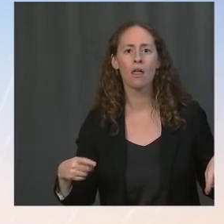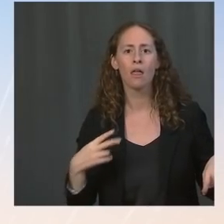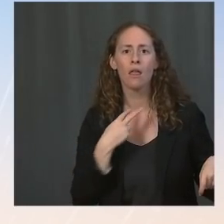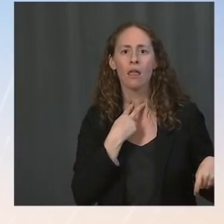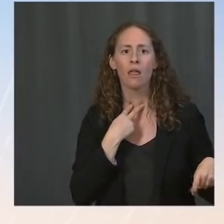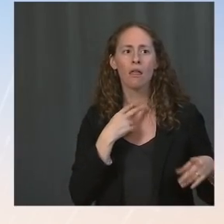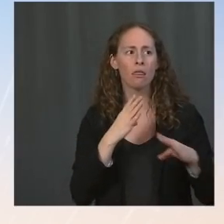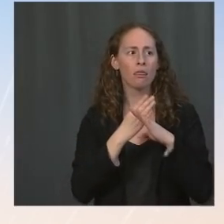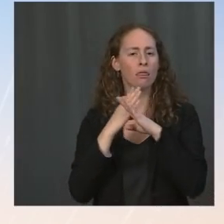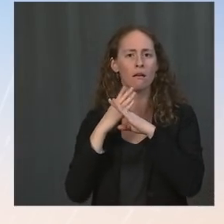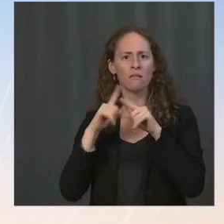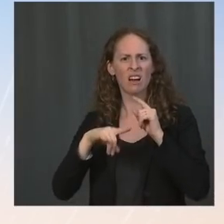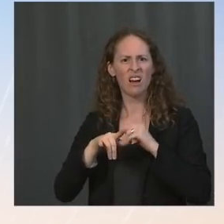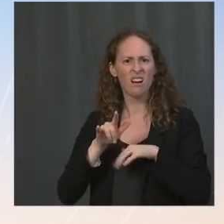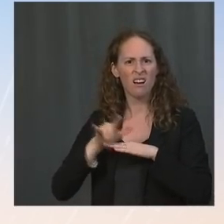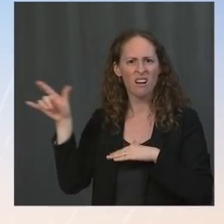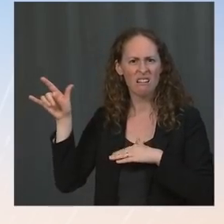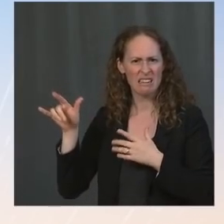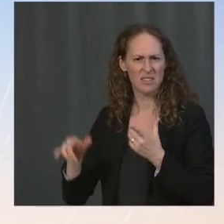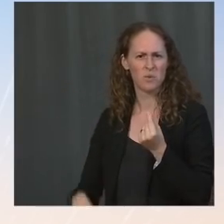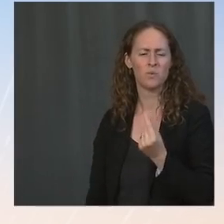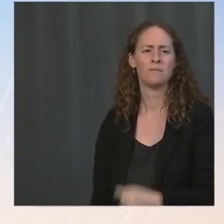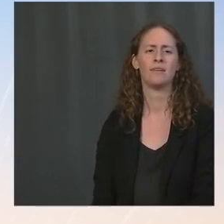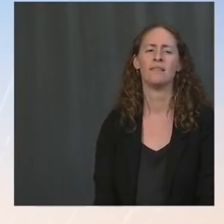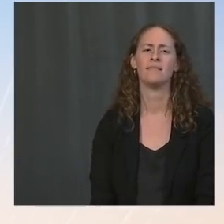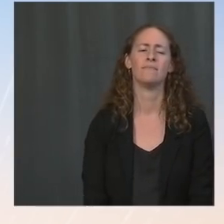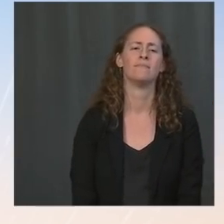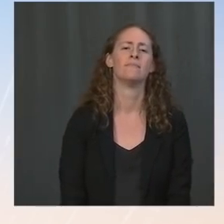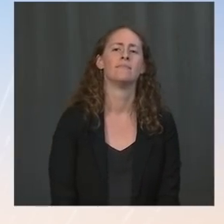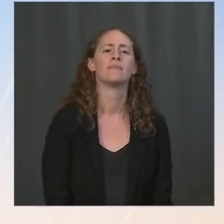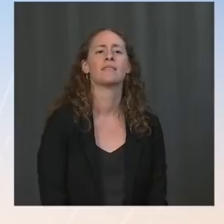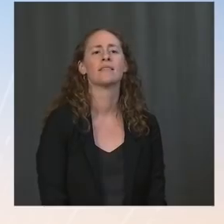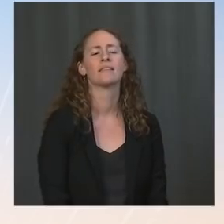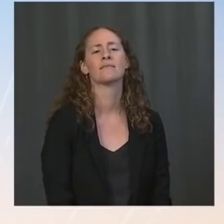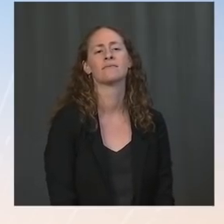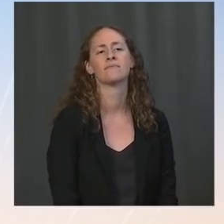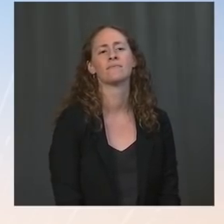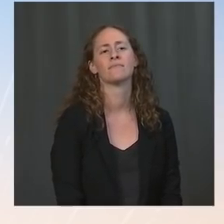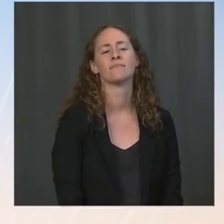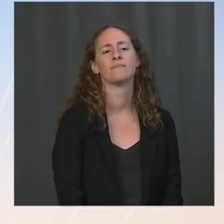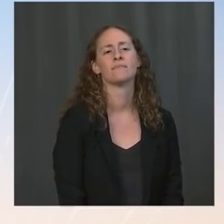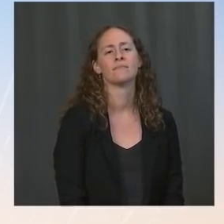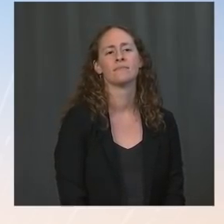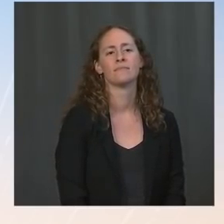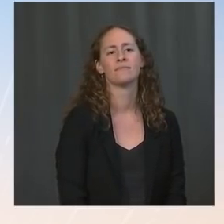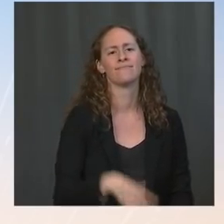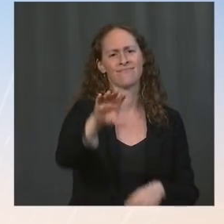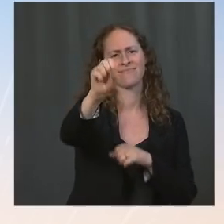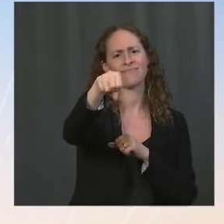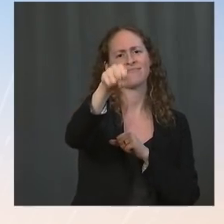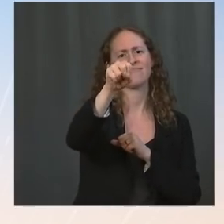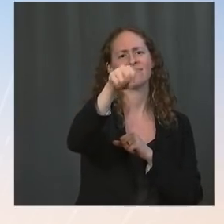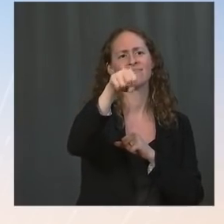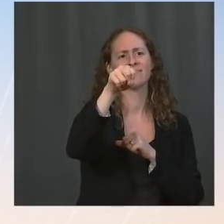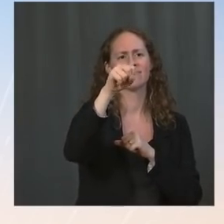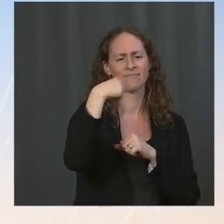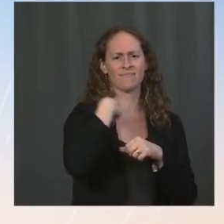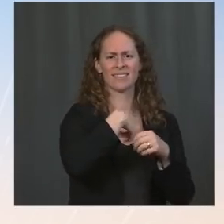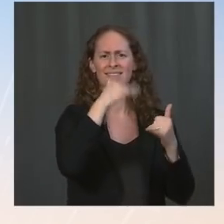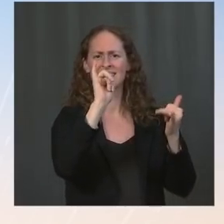and I appreciate the caveat, we are continuing -- we remain in touch with American citizens, as I noted at the top to Darlene's question,